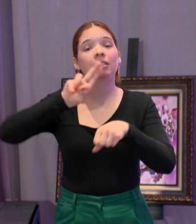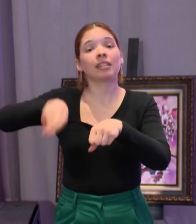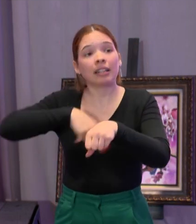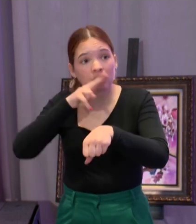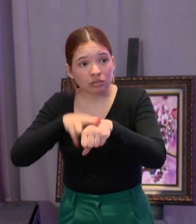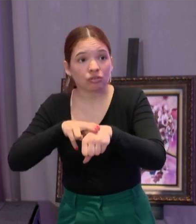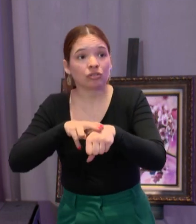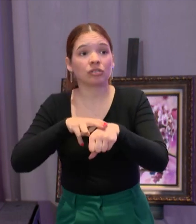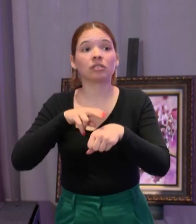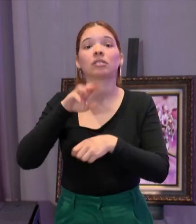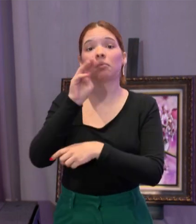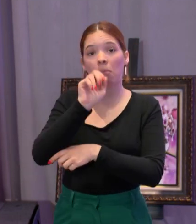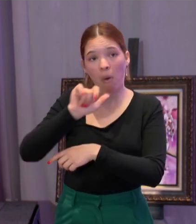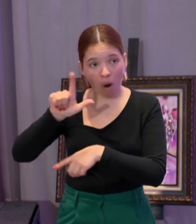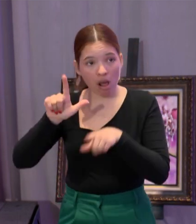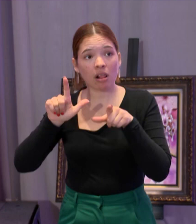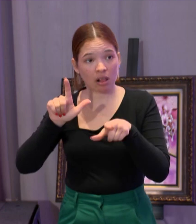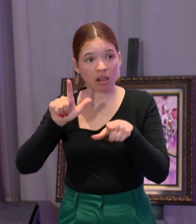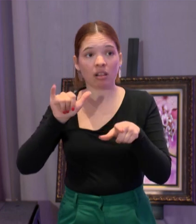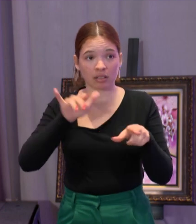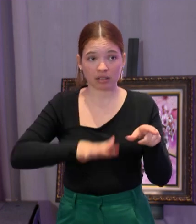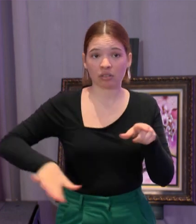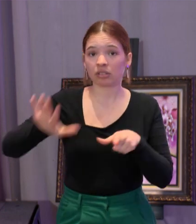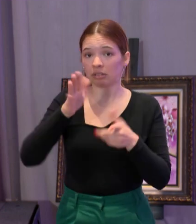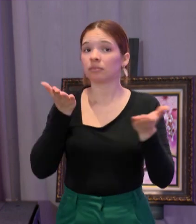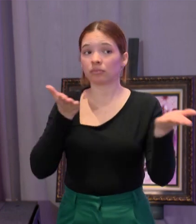REINBOLD FROM THE NATIONAL PARK SERVICE. HE HAS AN EXCITING AND IMPORTANT ANNOUNCEMENT FOR ALL OF US RIGHT